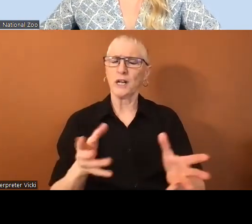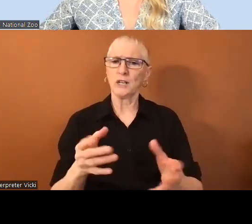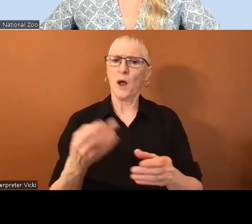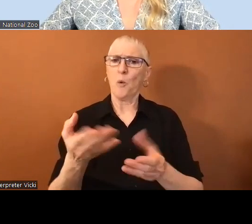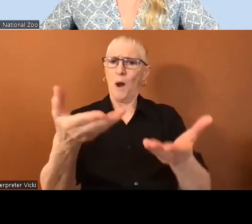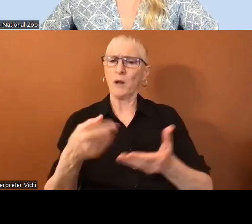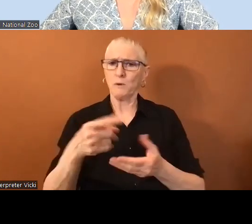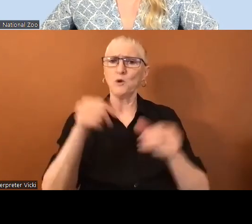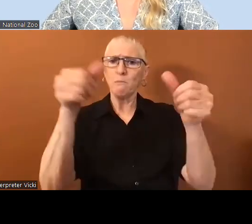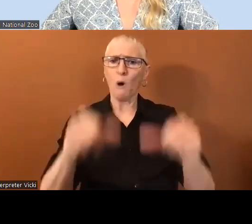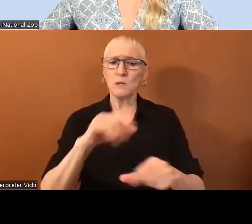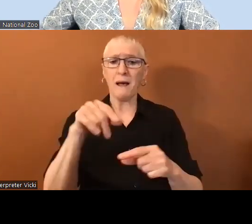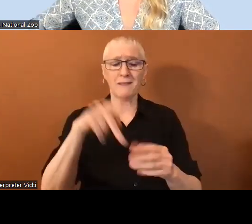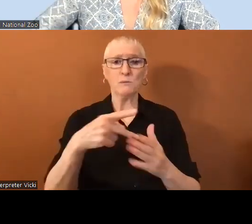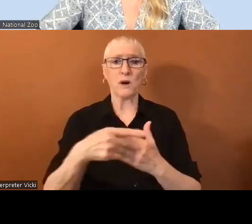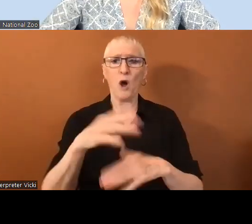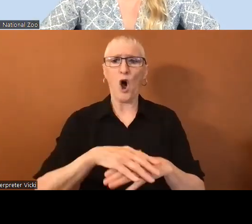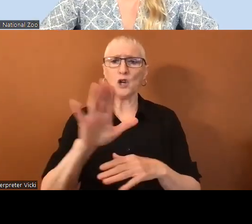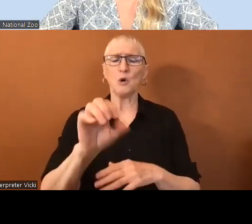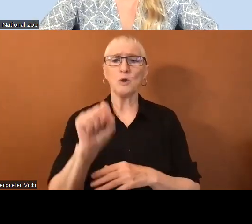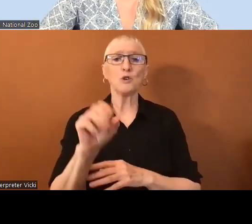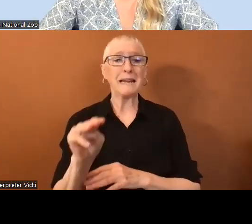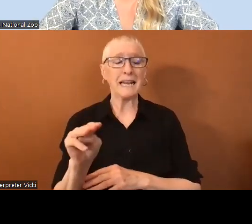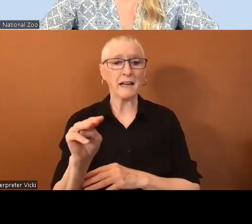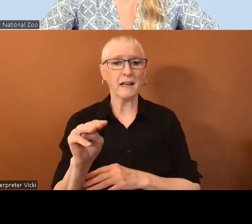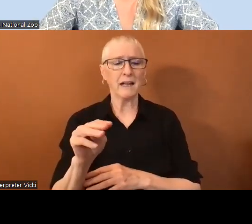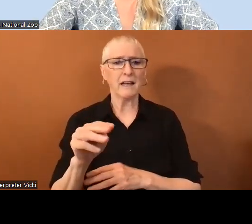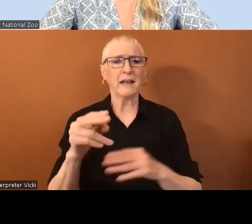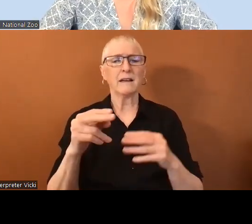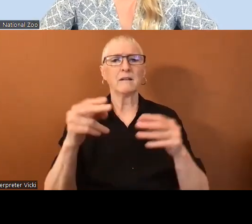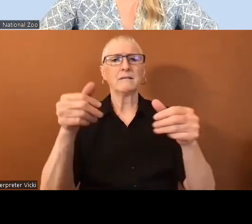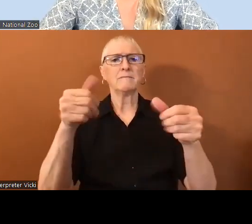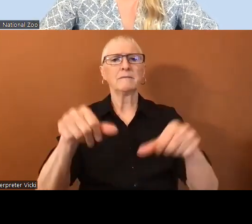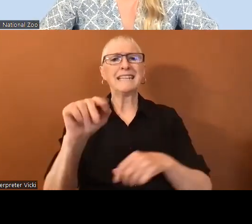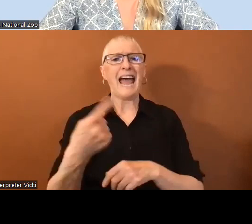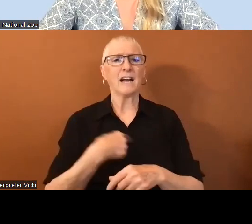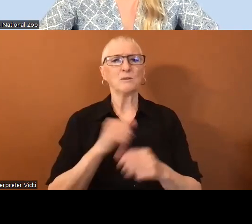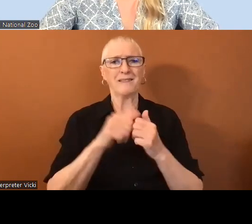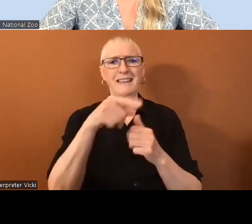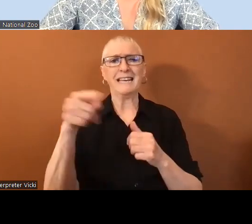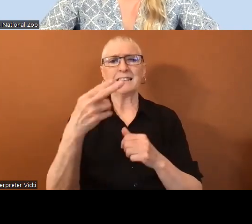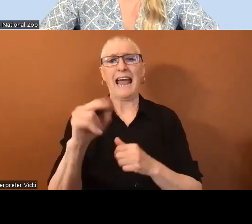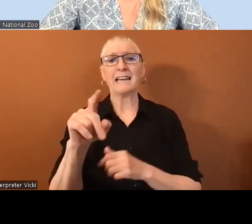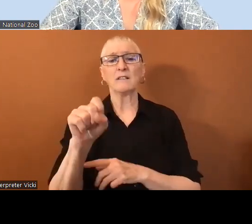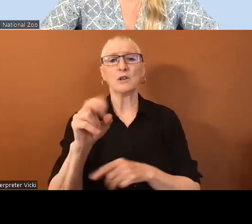program on social media. Please tag us at these handles and use our hashtag #BecauseOfHerStory.